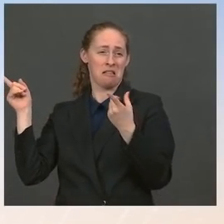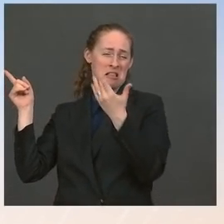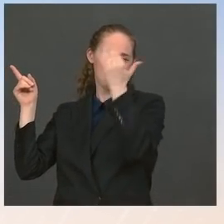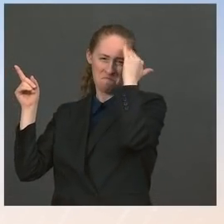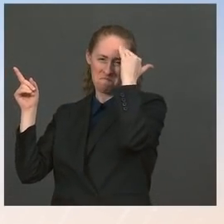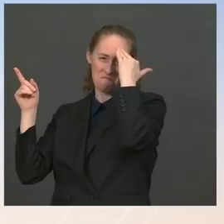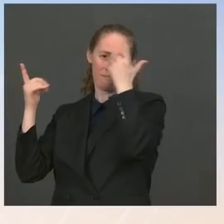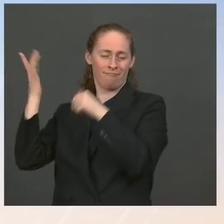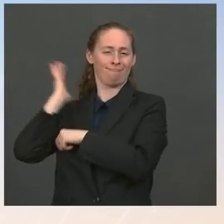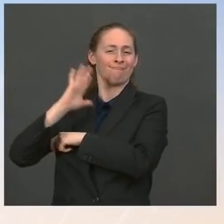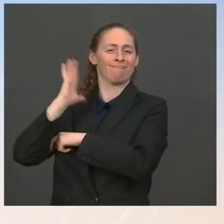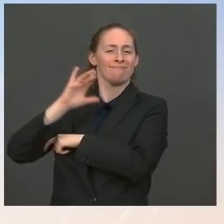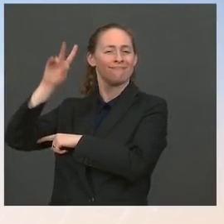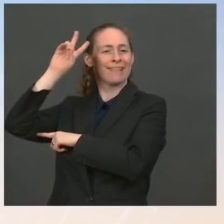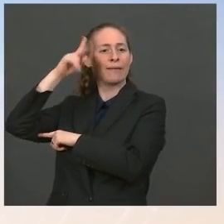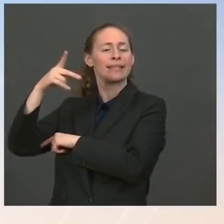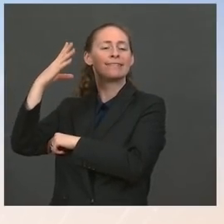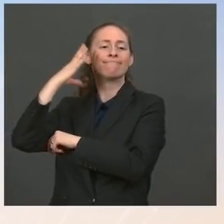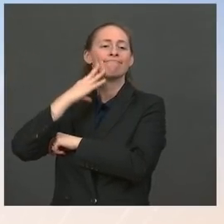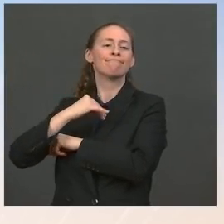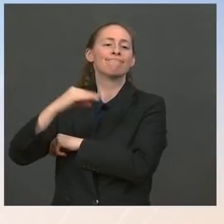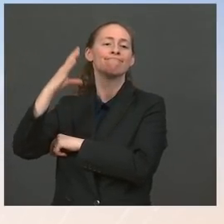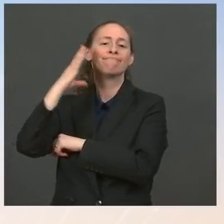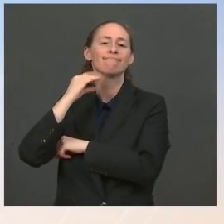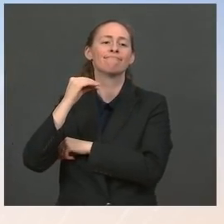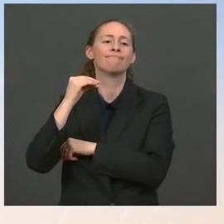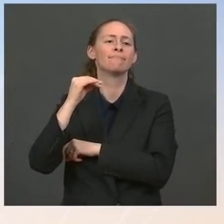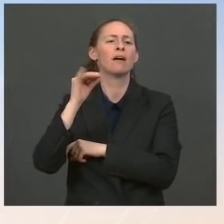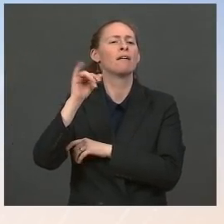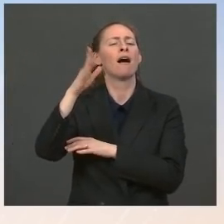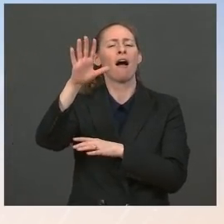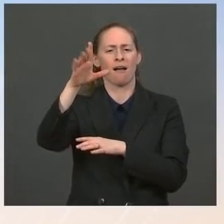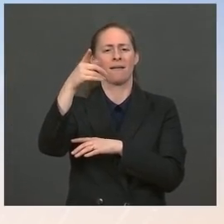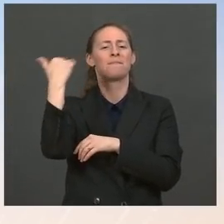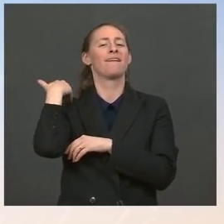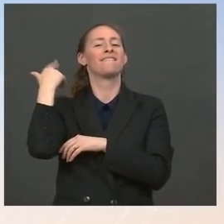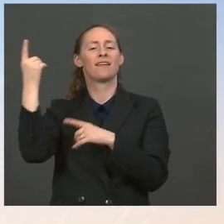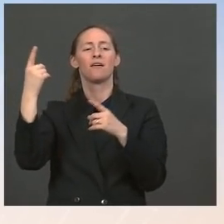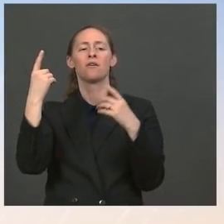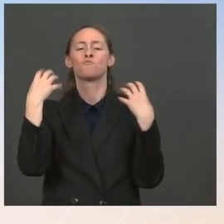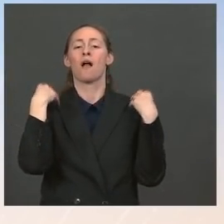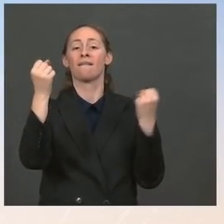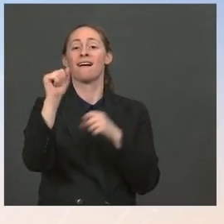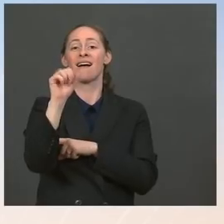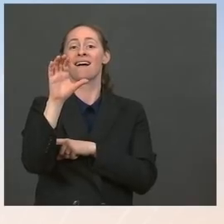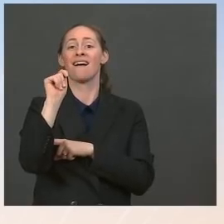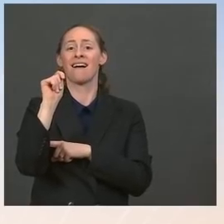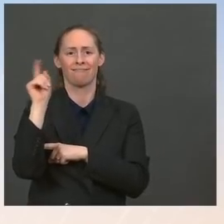he led the Rescue Act -- Recovery Act, pardon me. And so, he knows how this is done.